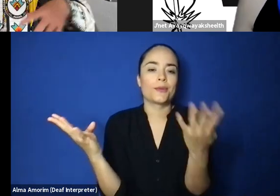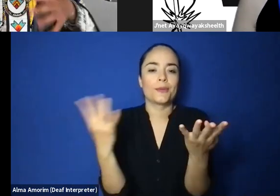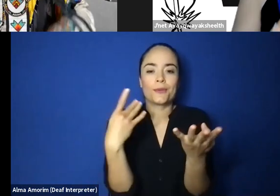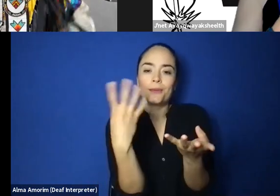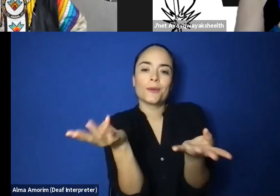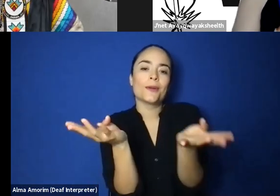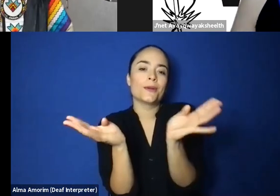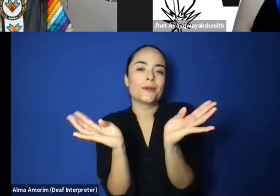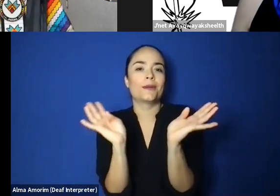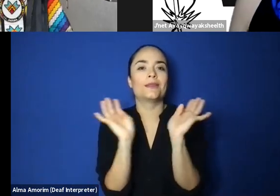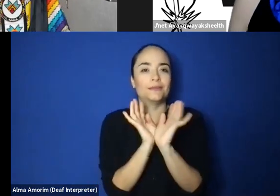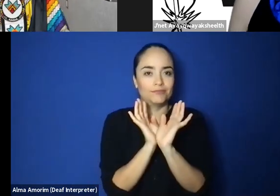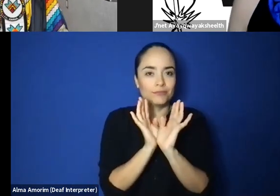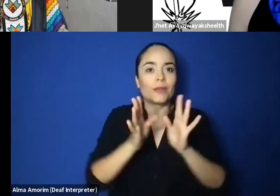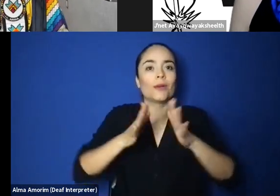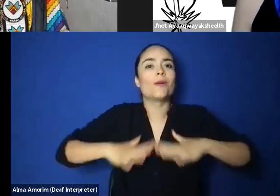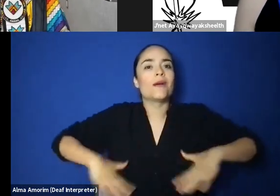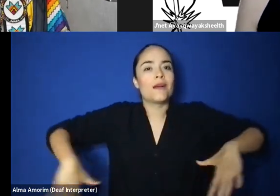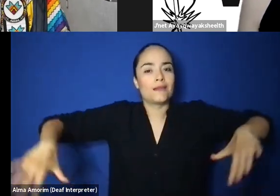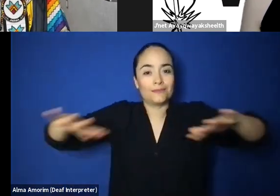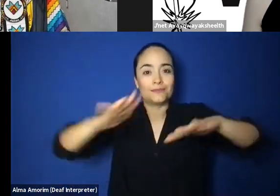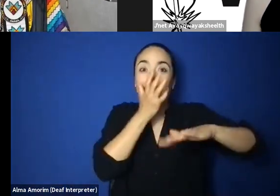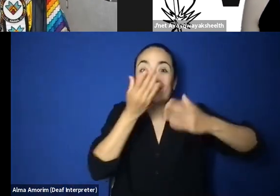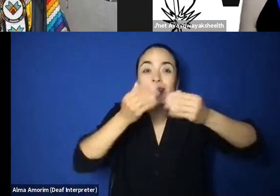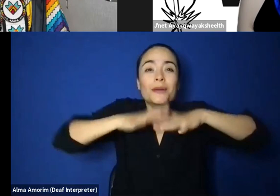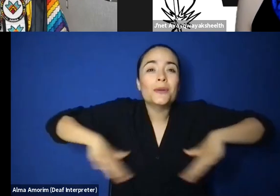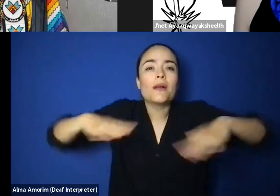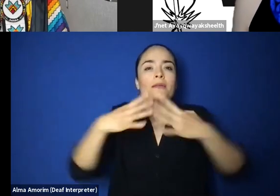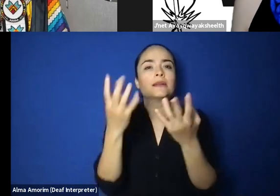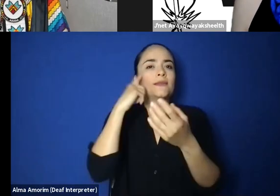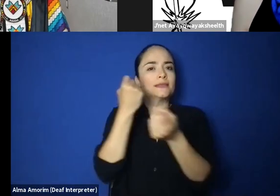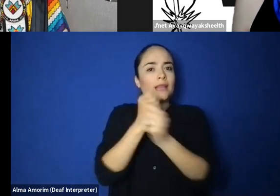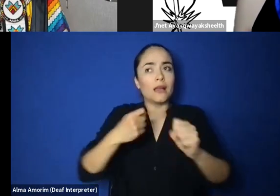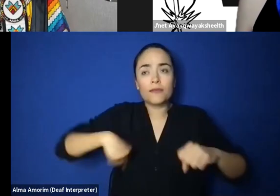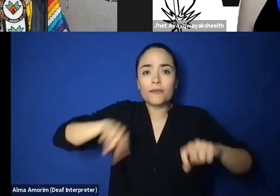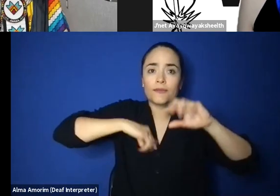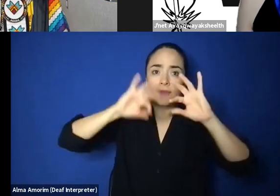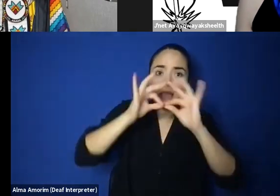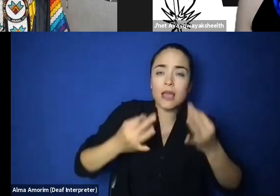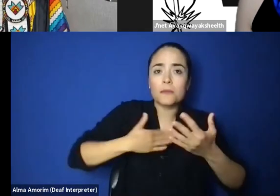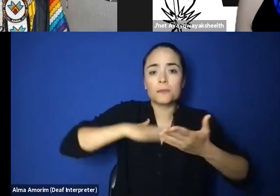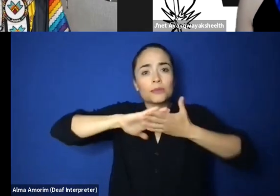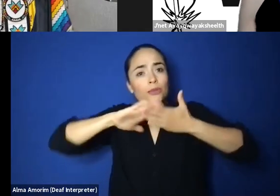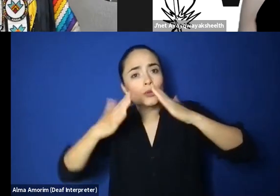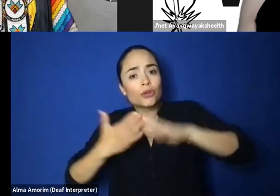me to make that space safe for for my family, for my community. So, yeah, so it's very purposeful.